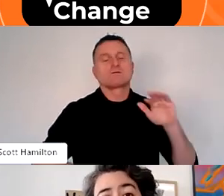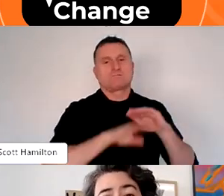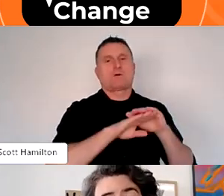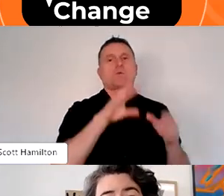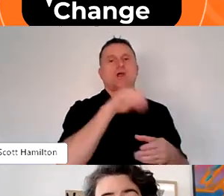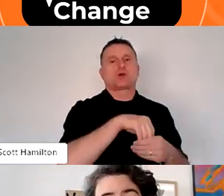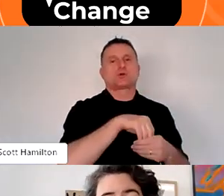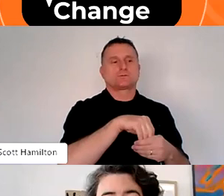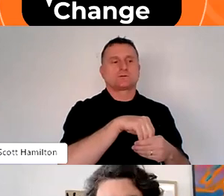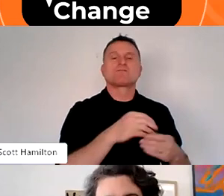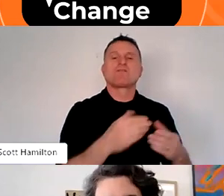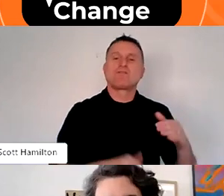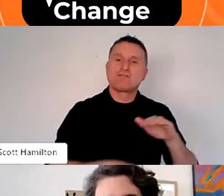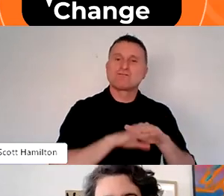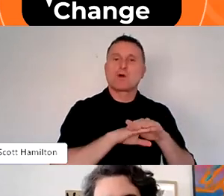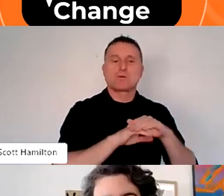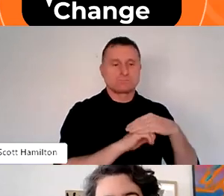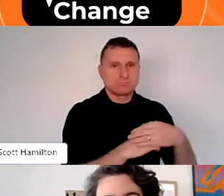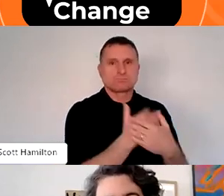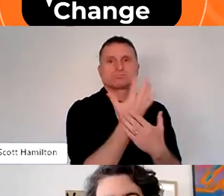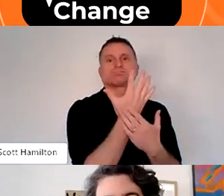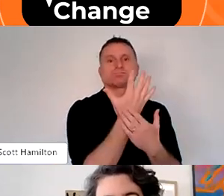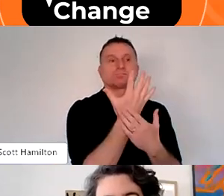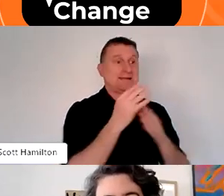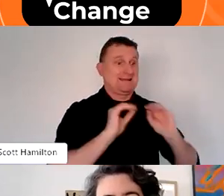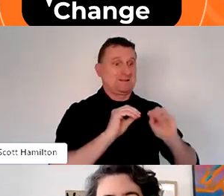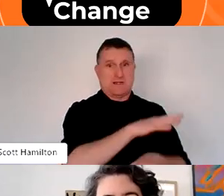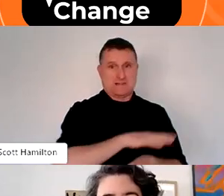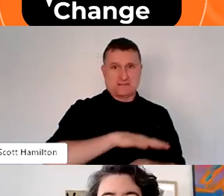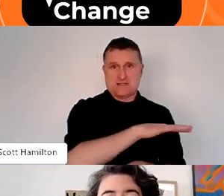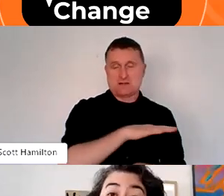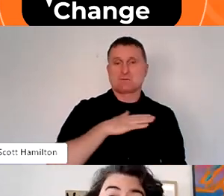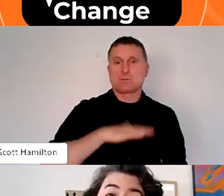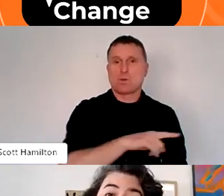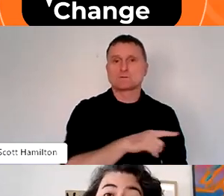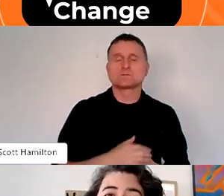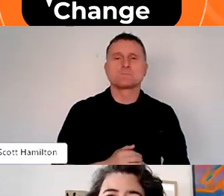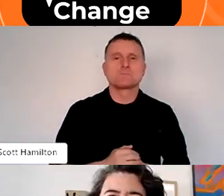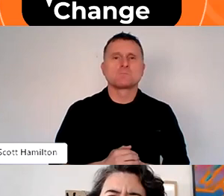and flourish in all of their education spaces. Alongside this, though,